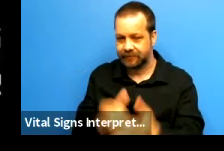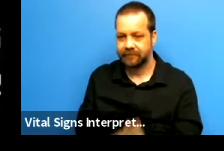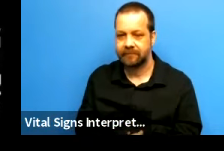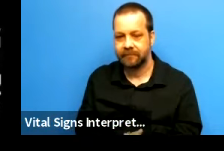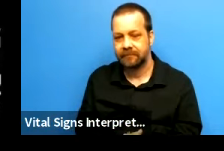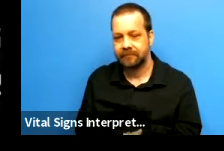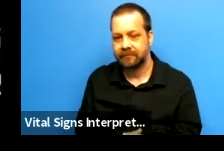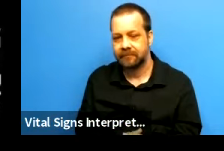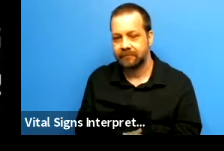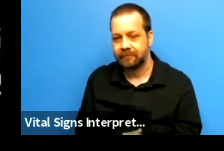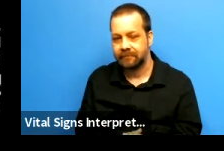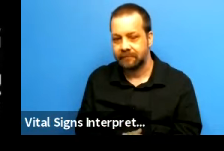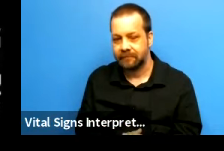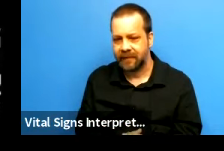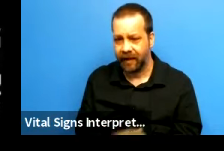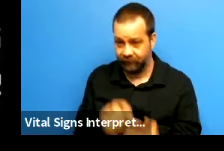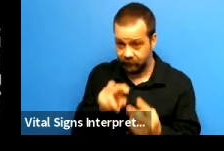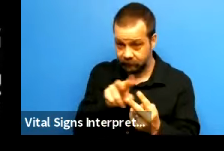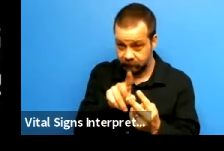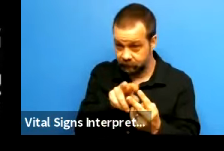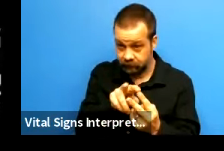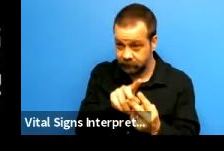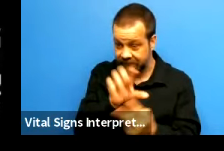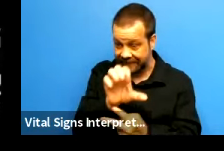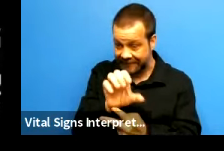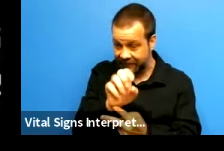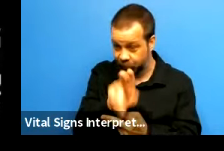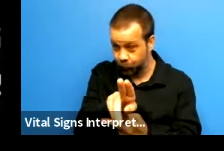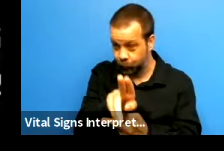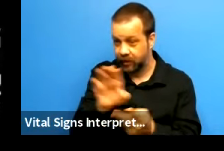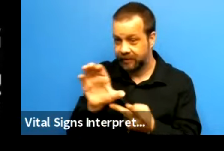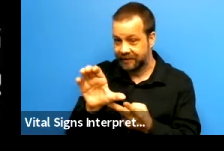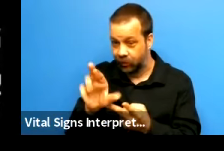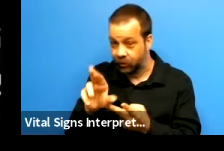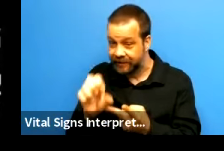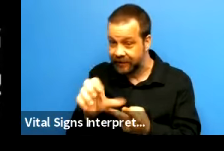If you would like credit